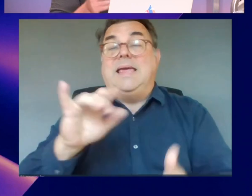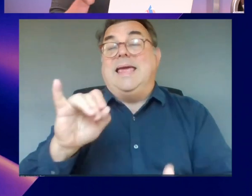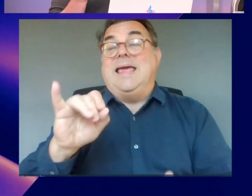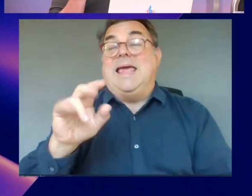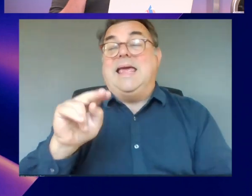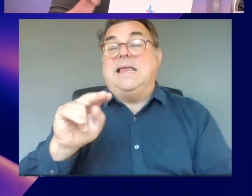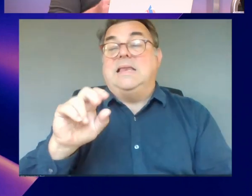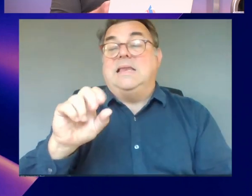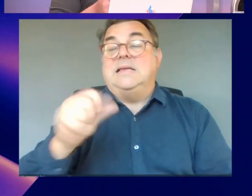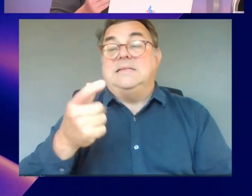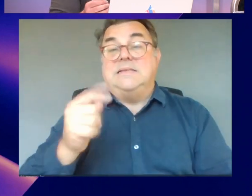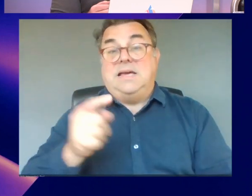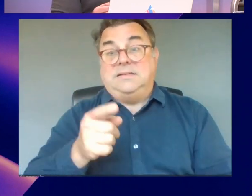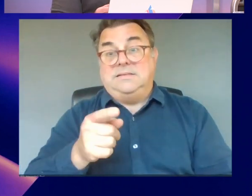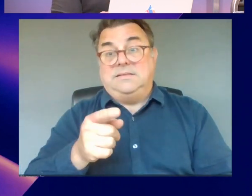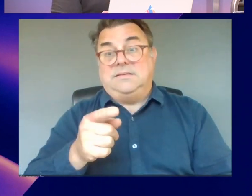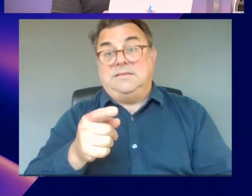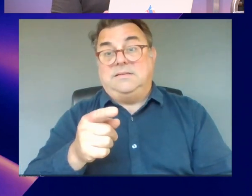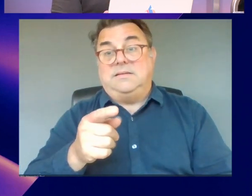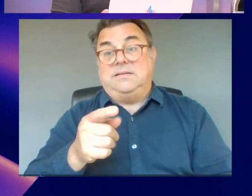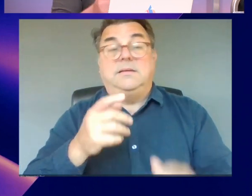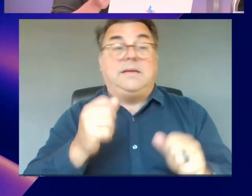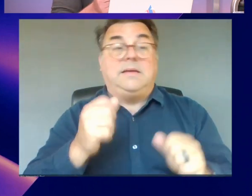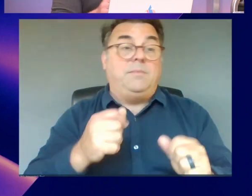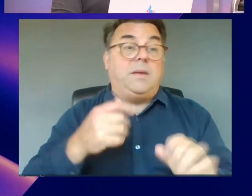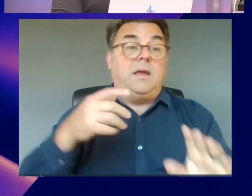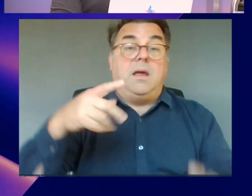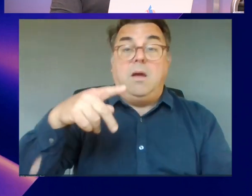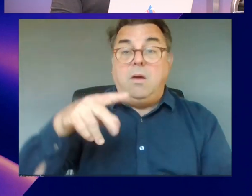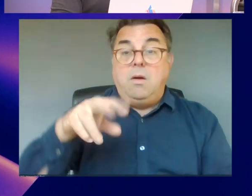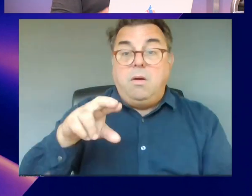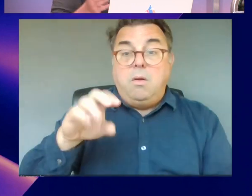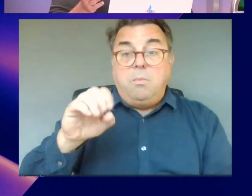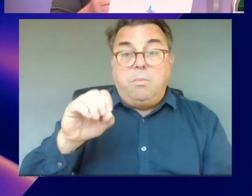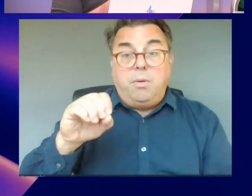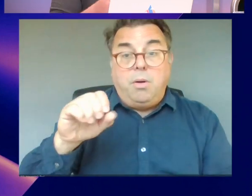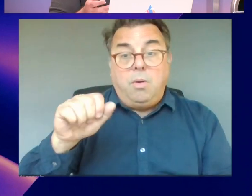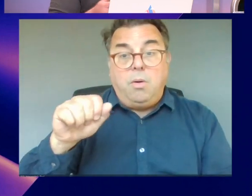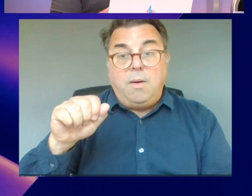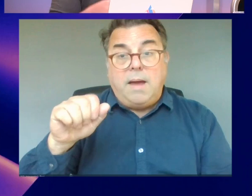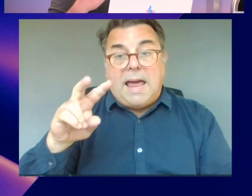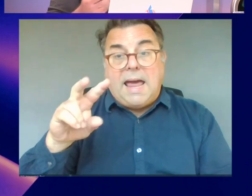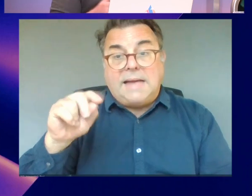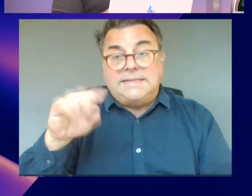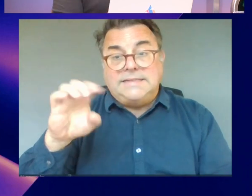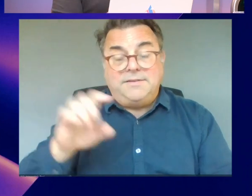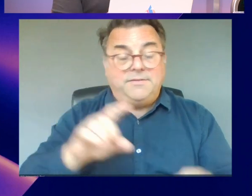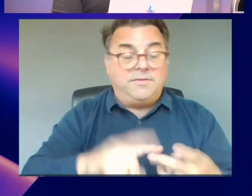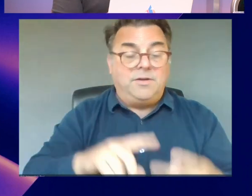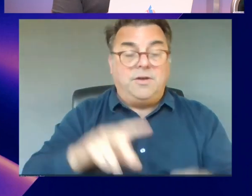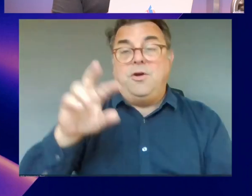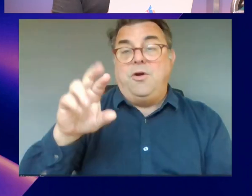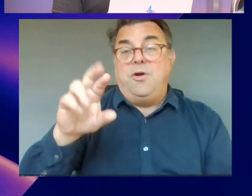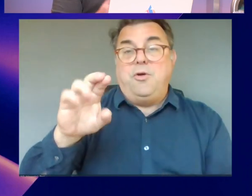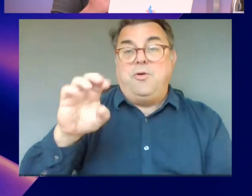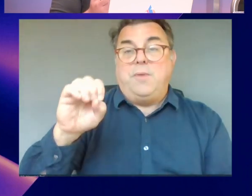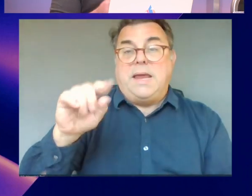it could be reactive or proactive. Reactive insights as I said, real-time, if something happens in your application,